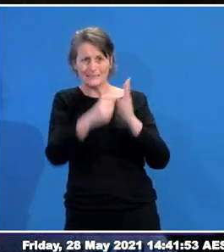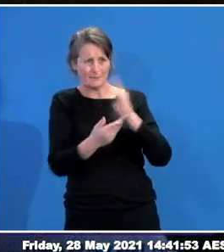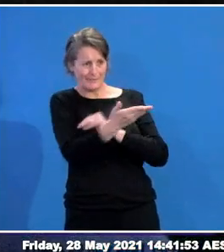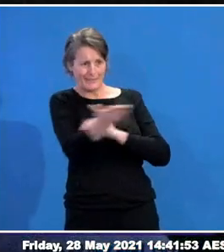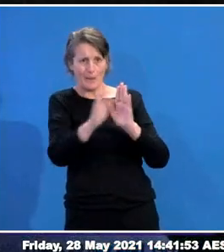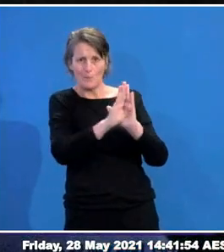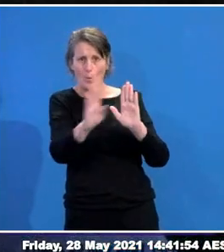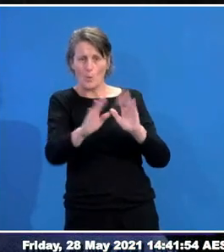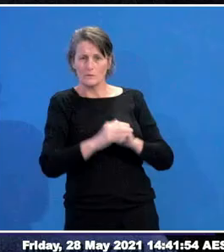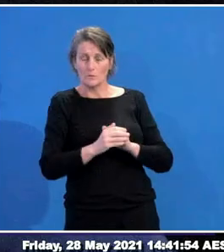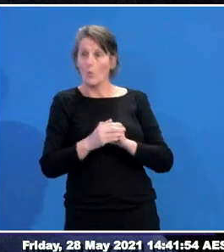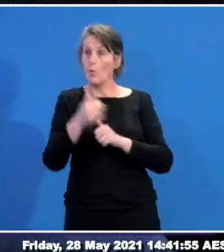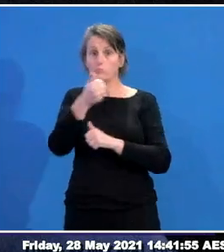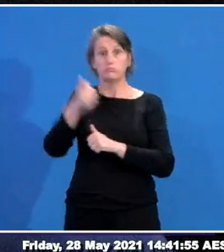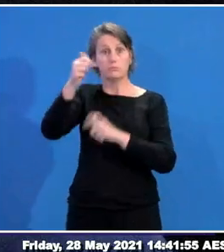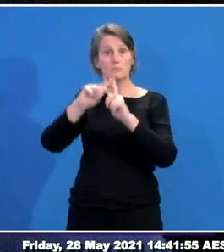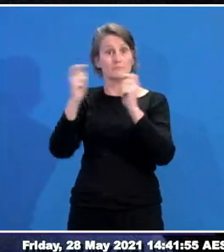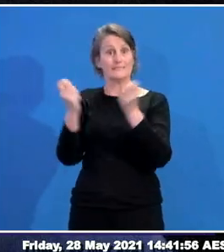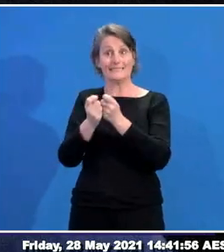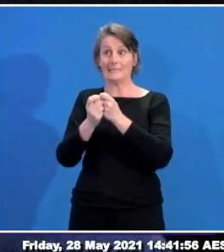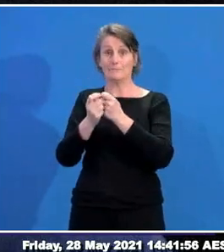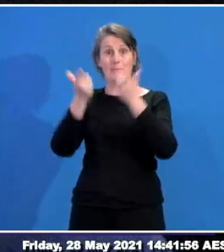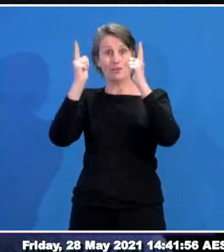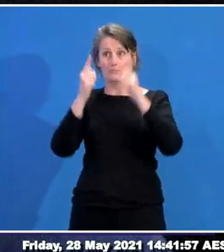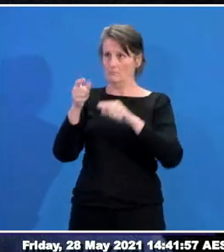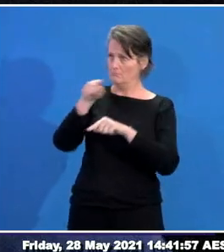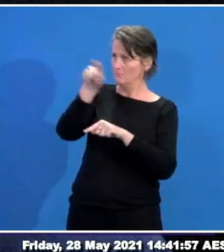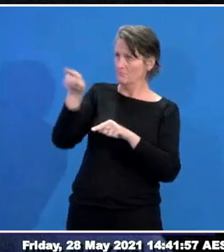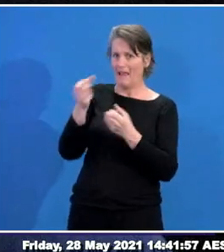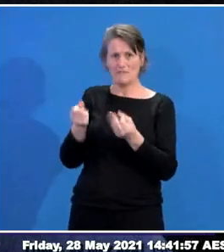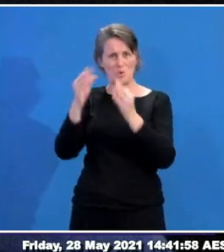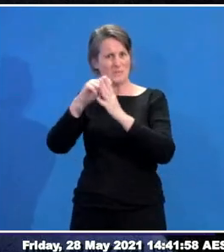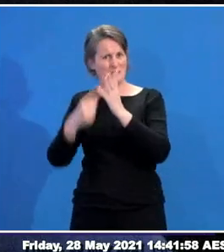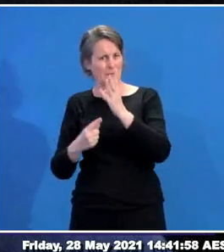Well, I certainly think that the practice standards